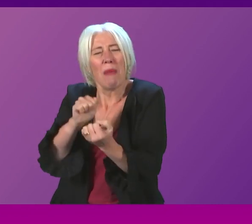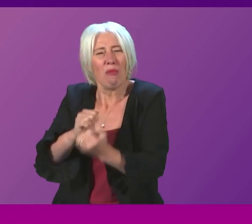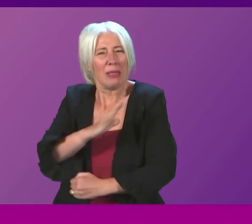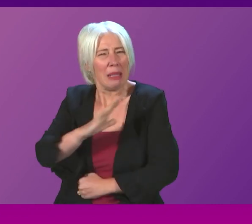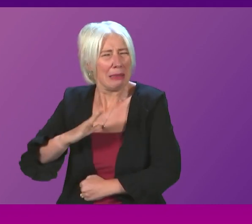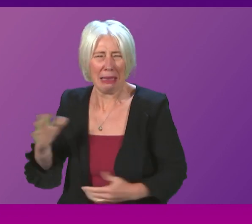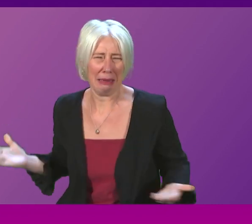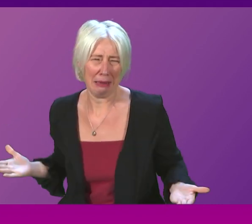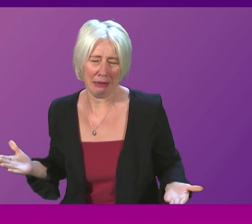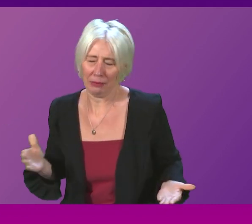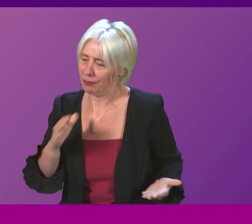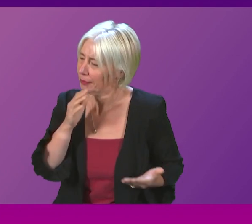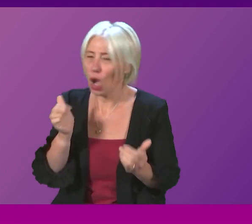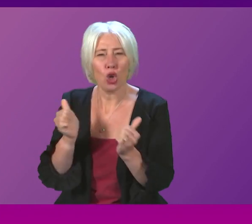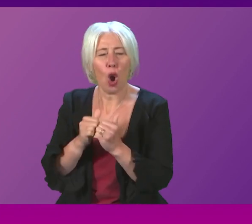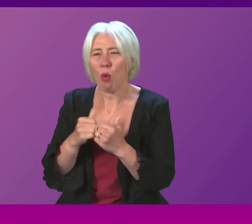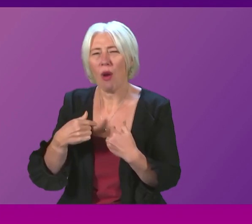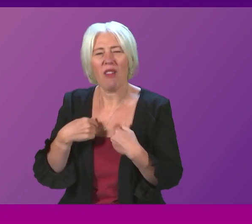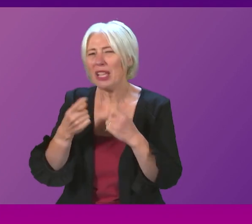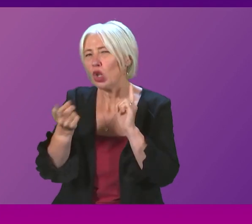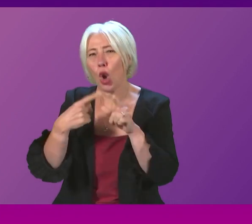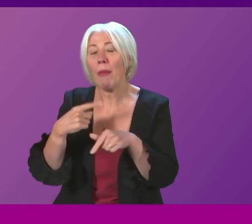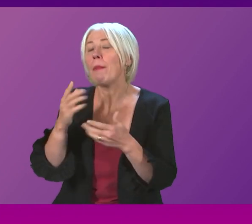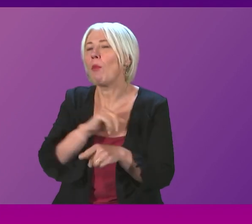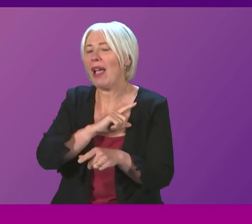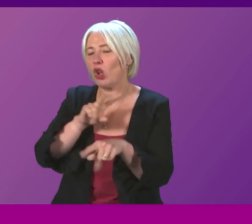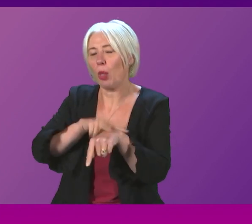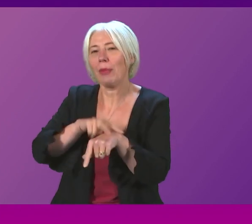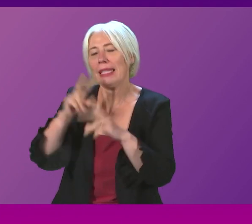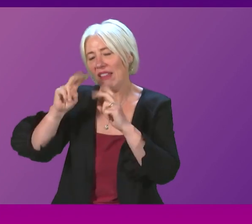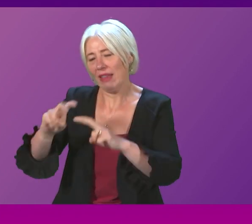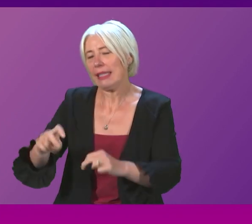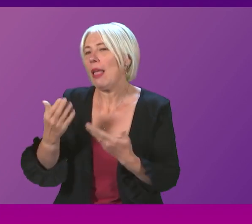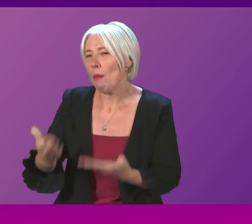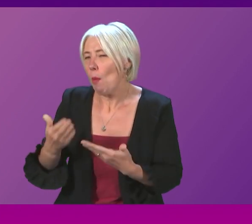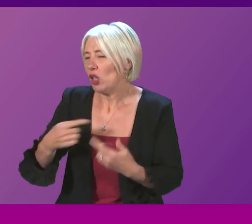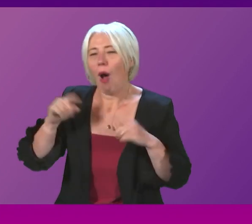It would not be appropriate for me to comment on an on-going police investigation; obviously, that is for the police to take forward.